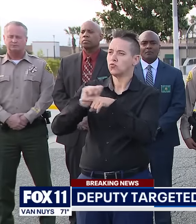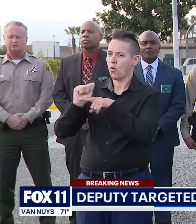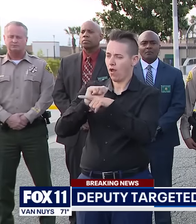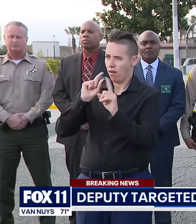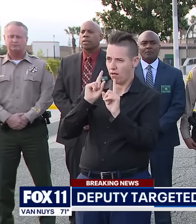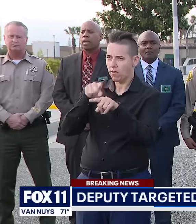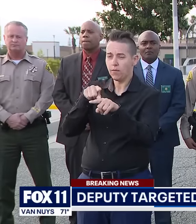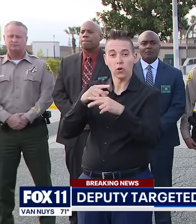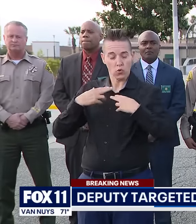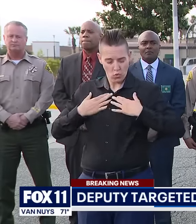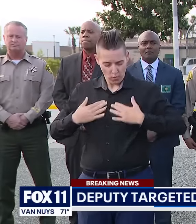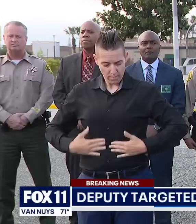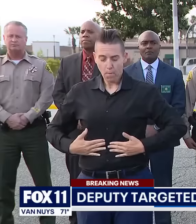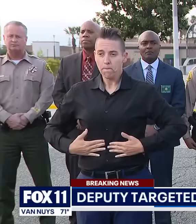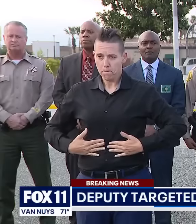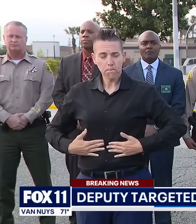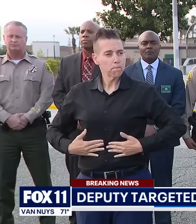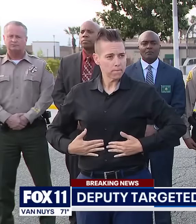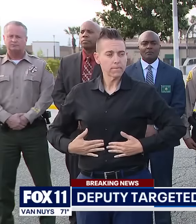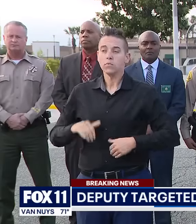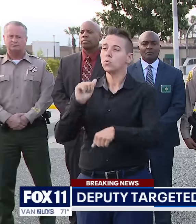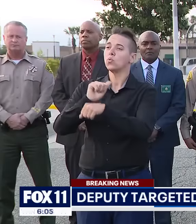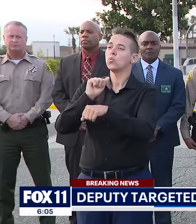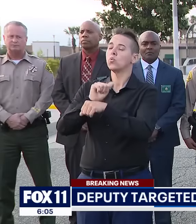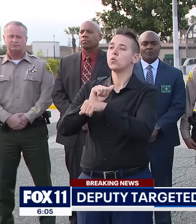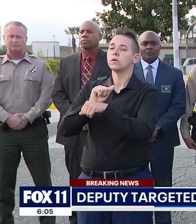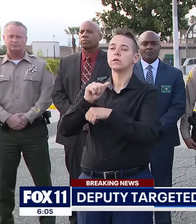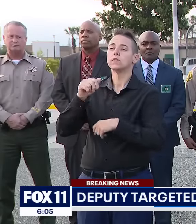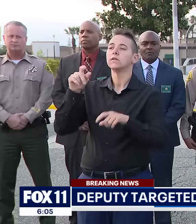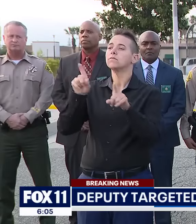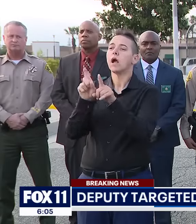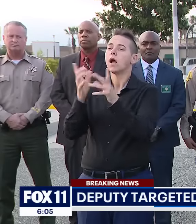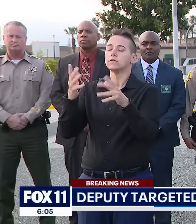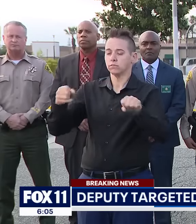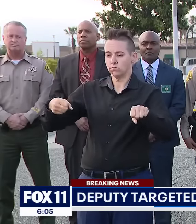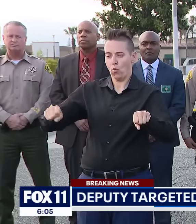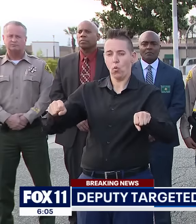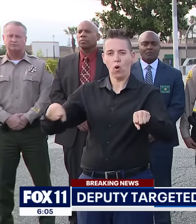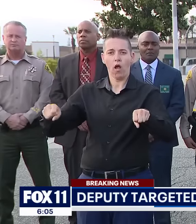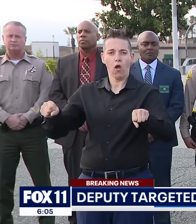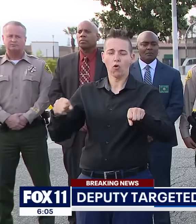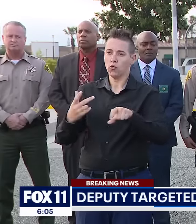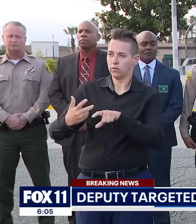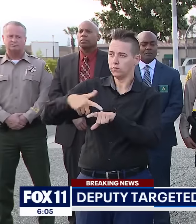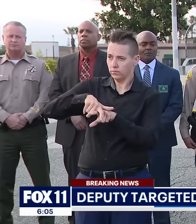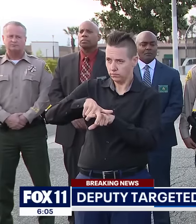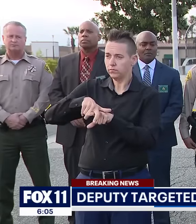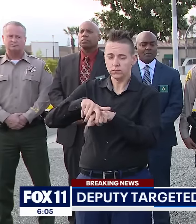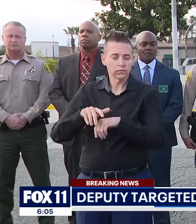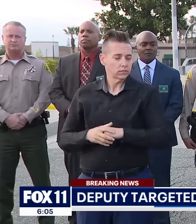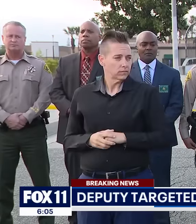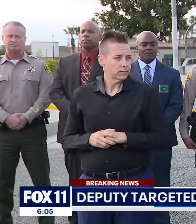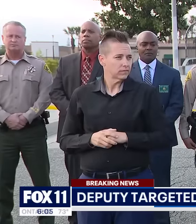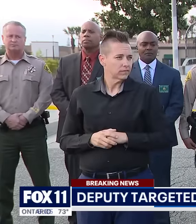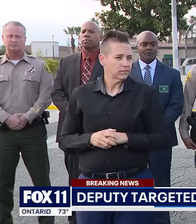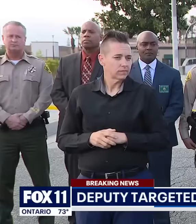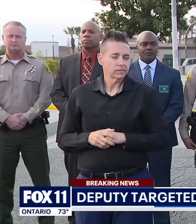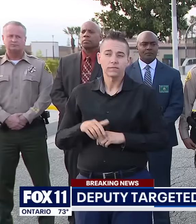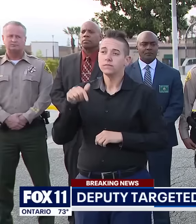are the facts. As we know them. This afternoon at approximately